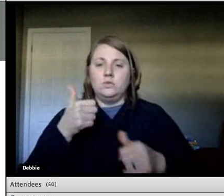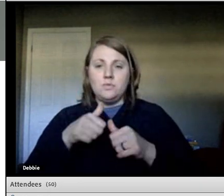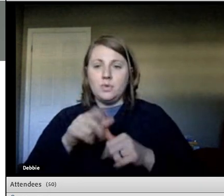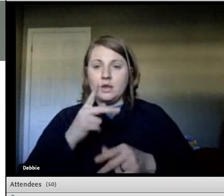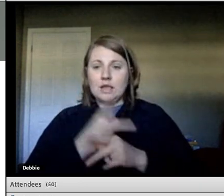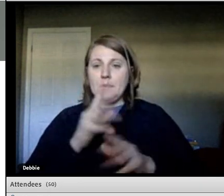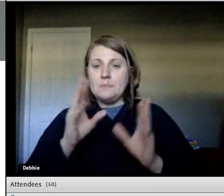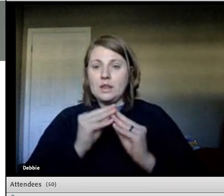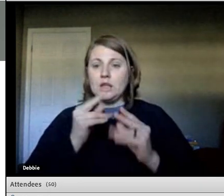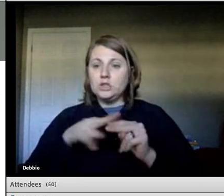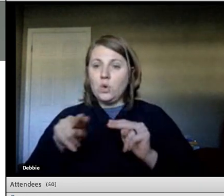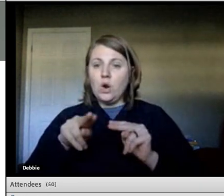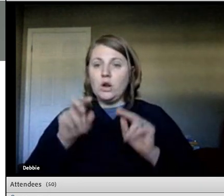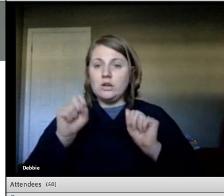and start over if you need to.